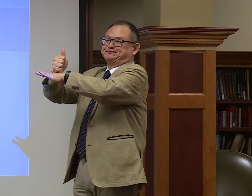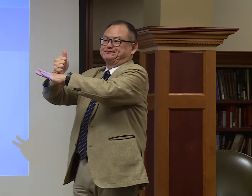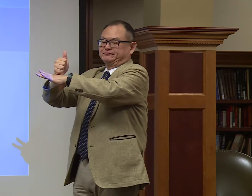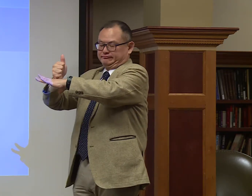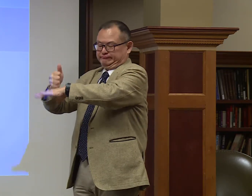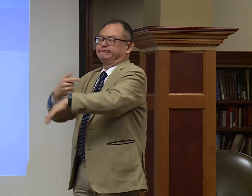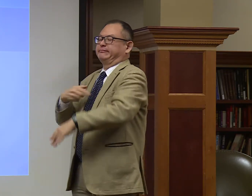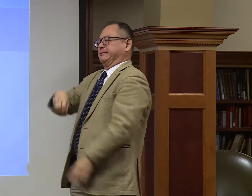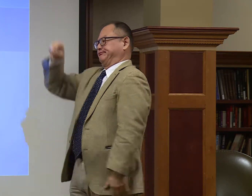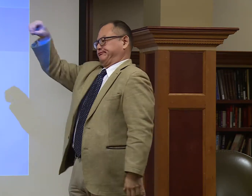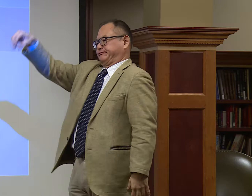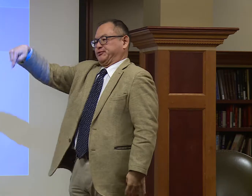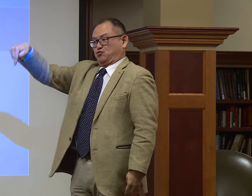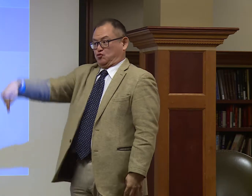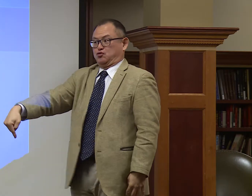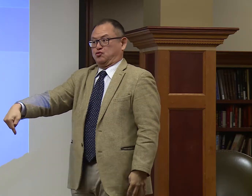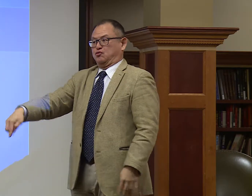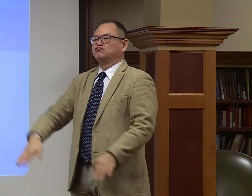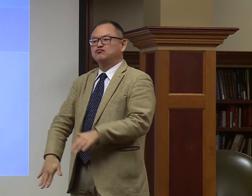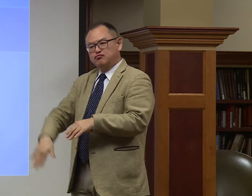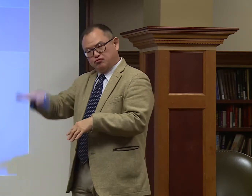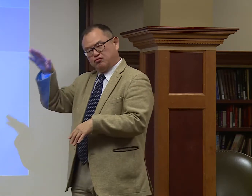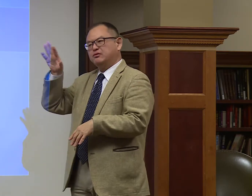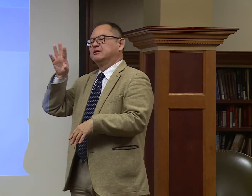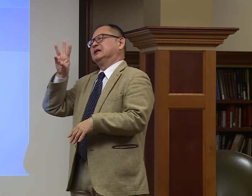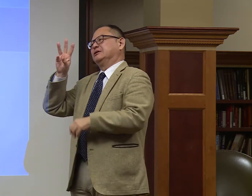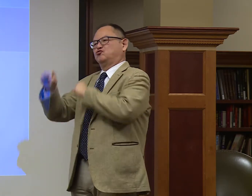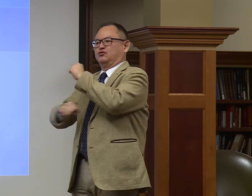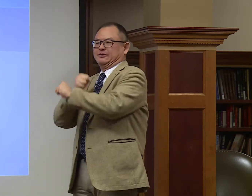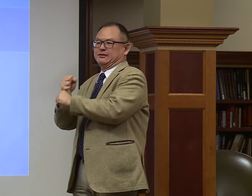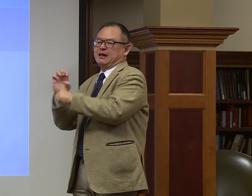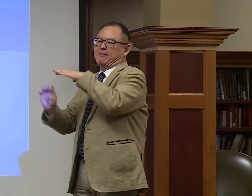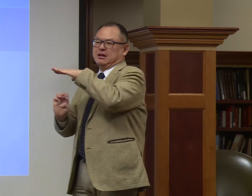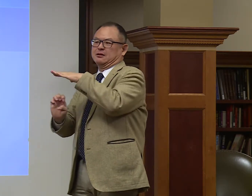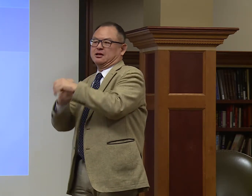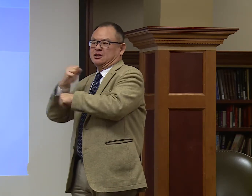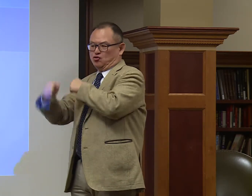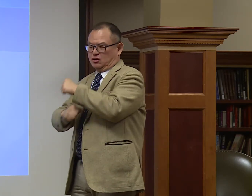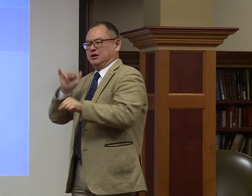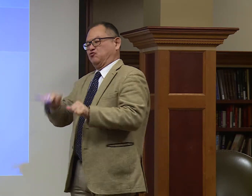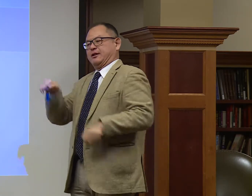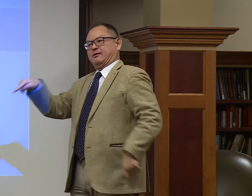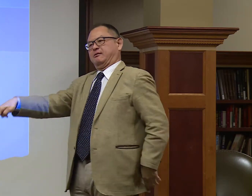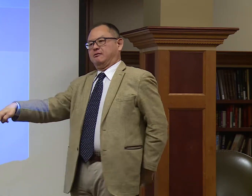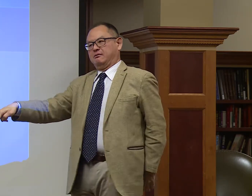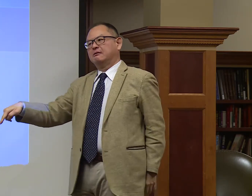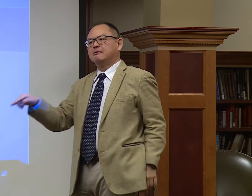There was a local school that established a self-contained classroom for Deaf and hard-of-hearing students